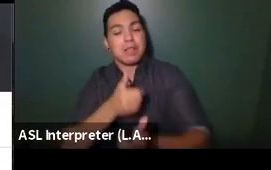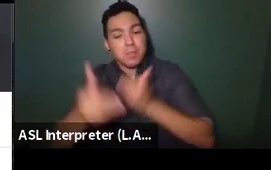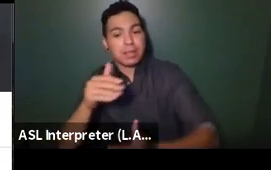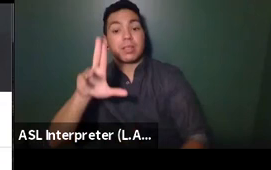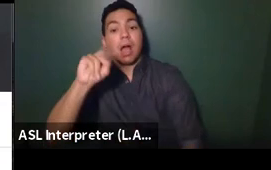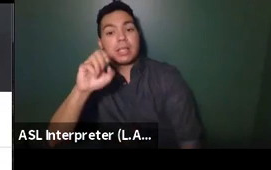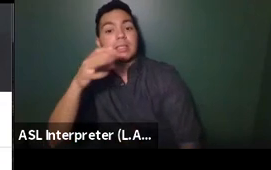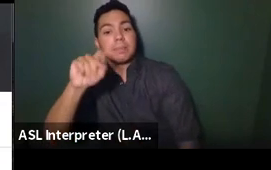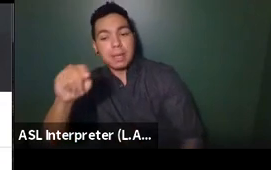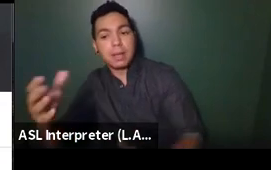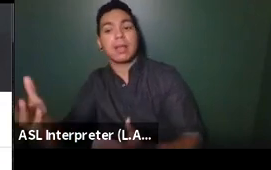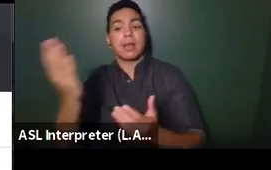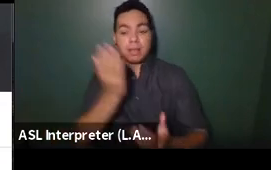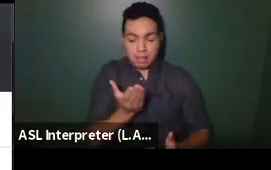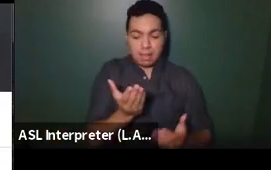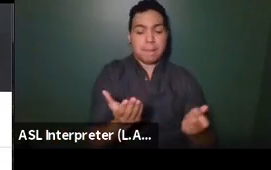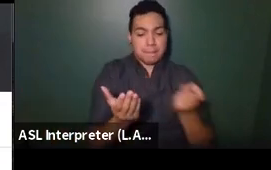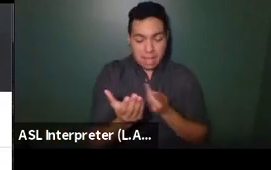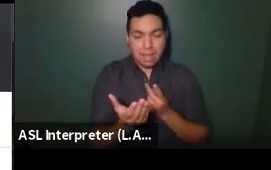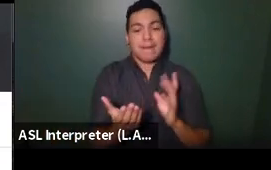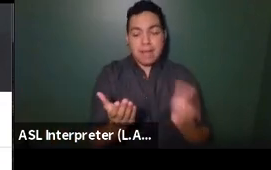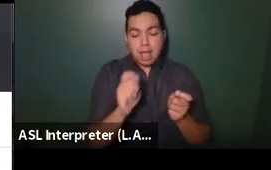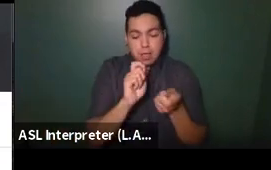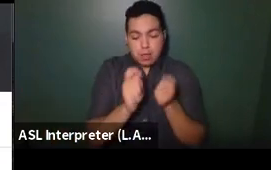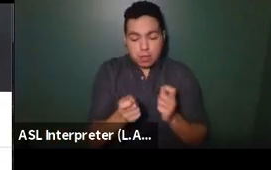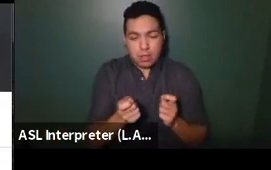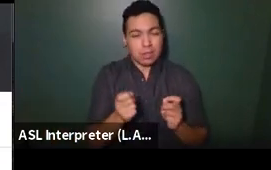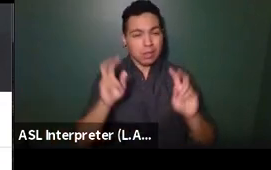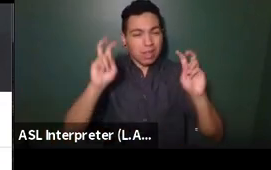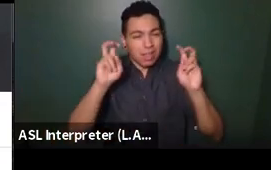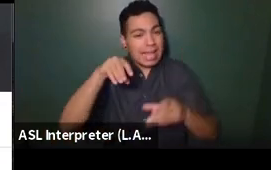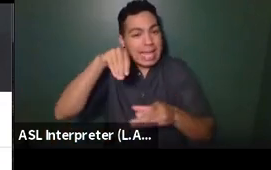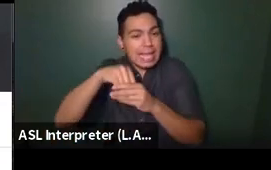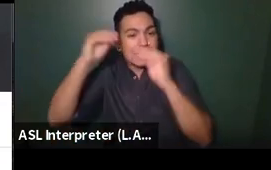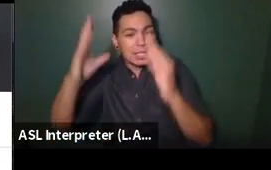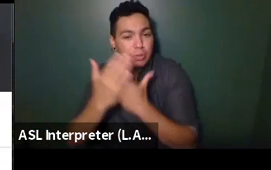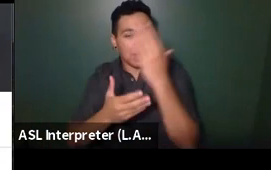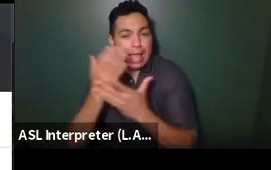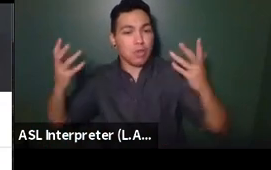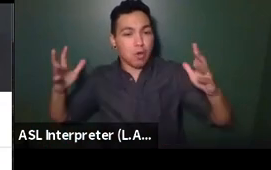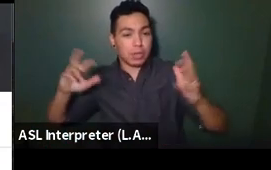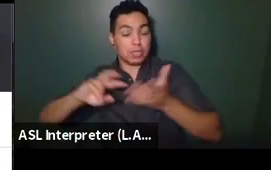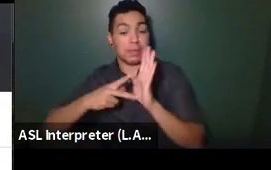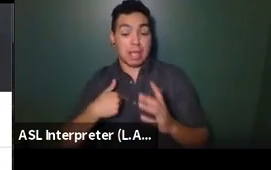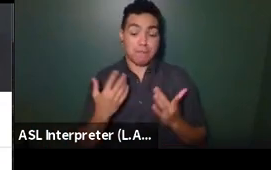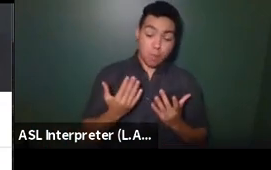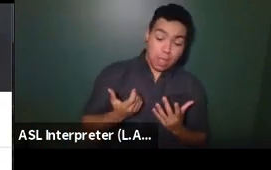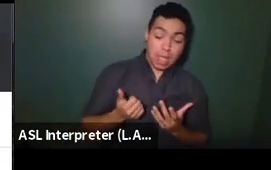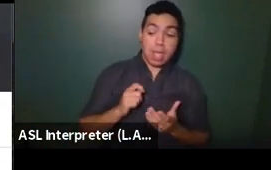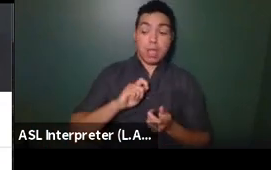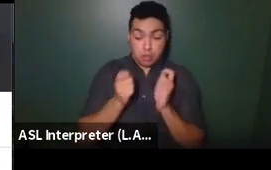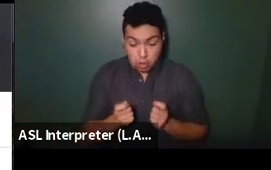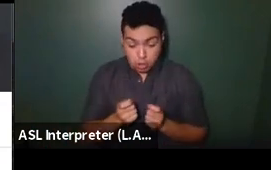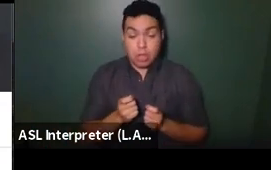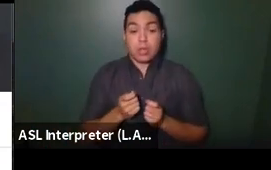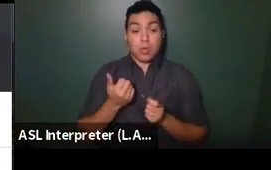Jeff Crawford: So like, it's kinda like in the teachers hands, so to speak, so that now I just have to wait and either unsubmit and then make the changes. Is kind of what the feel is?